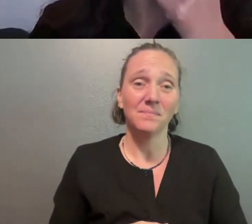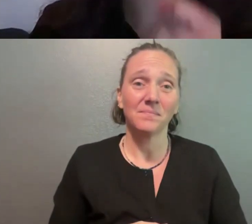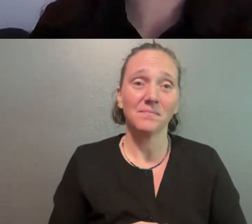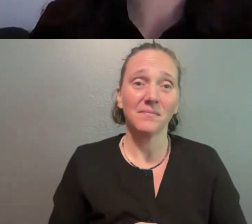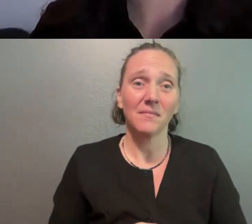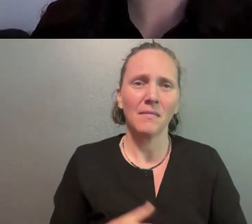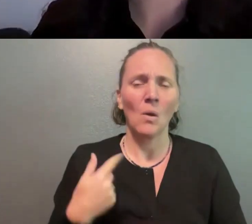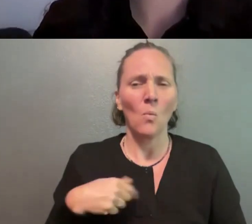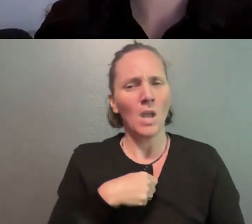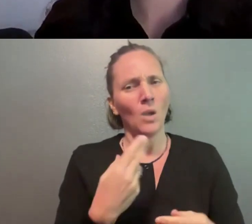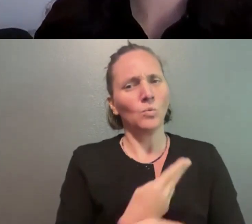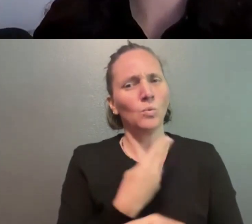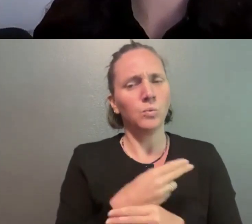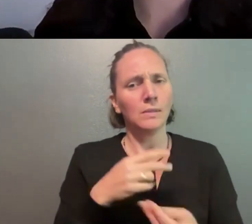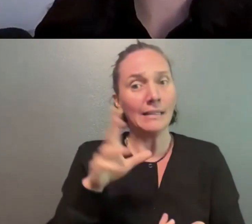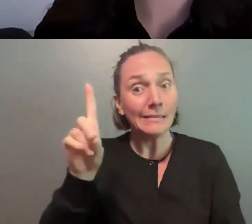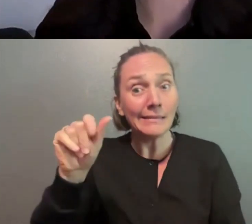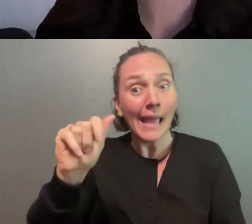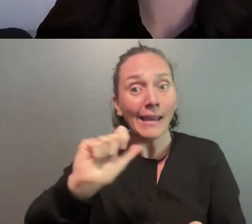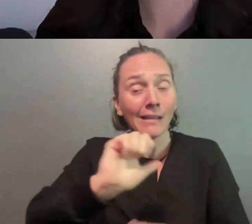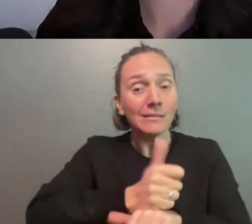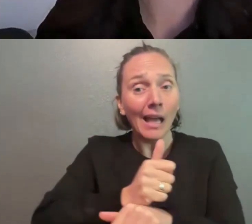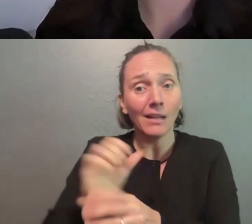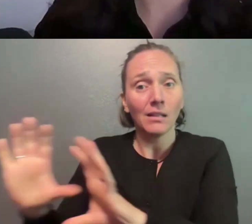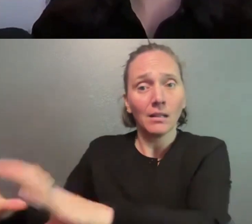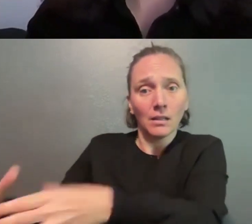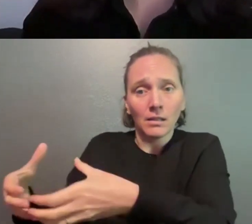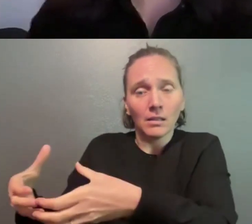that have been available and have so many wrong assumptions that have been baked into them.